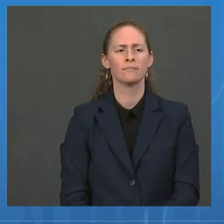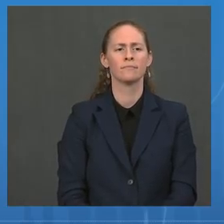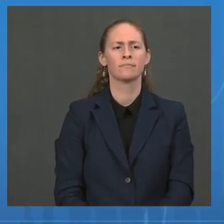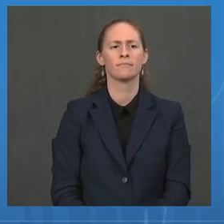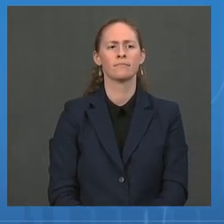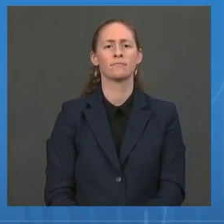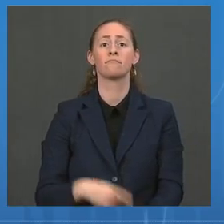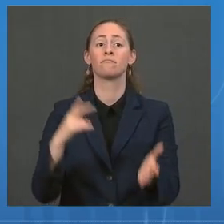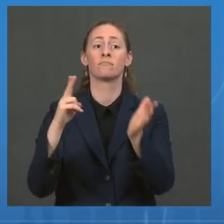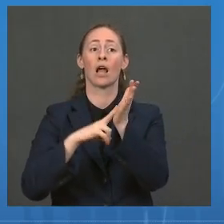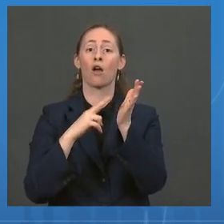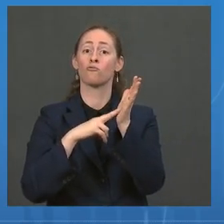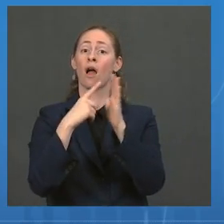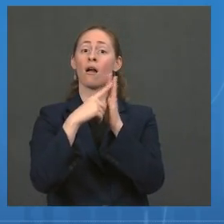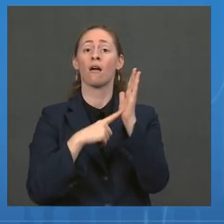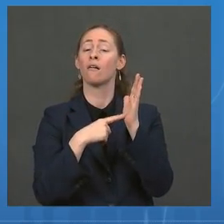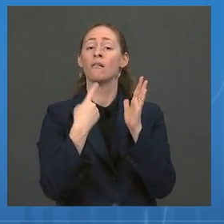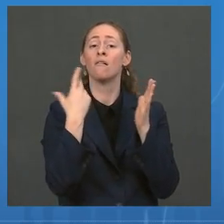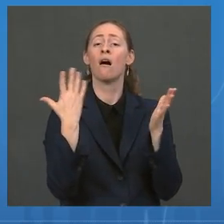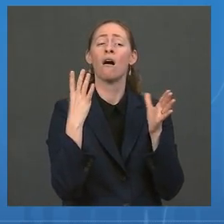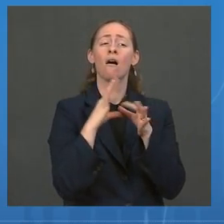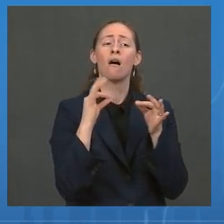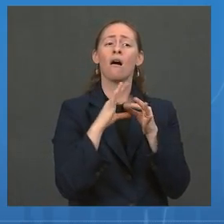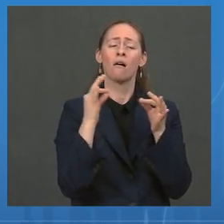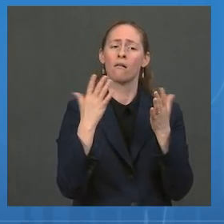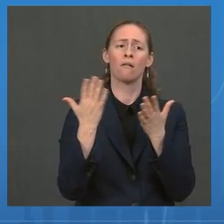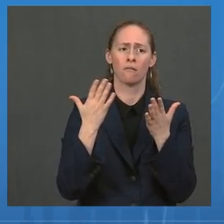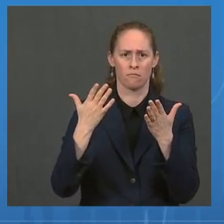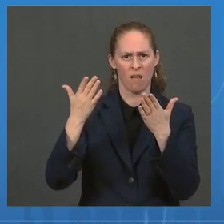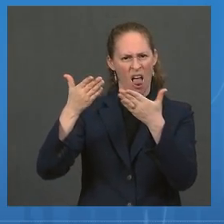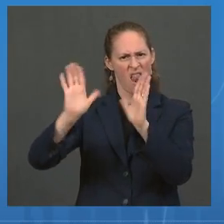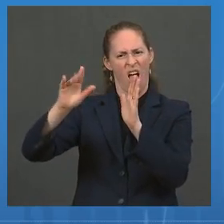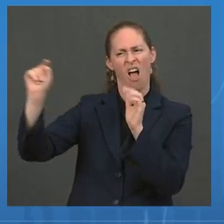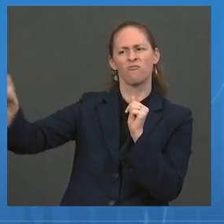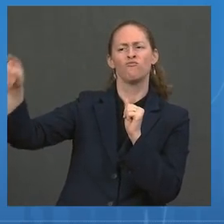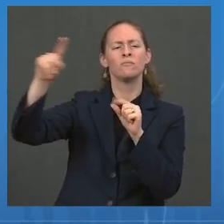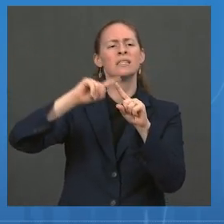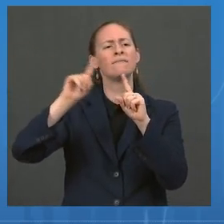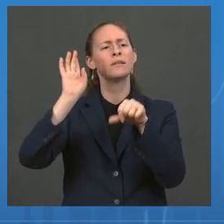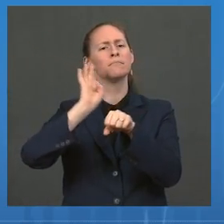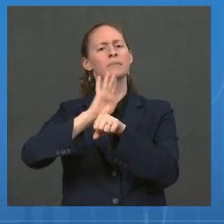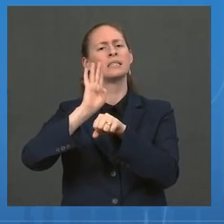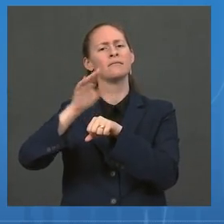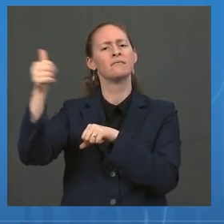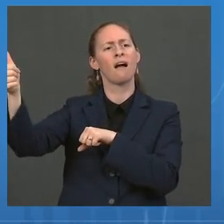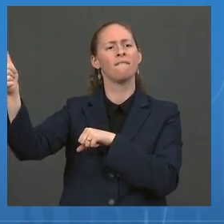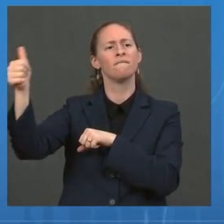it allows the manufacturers to have the confidence in the demand